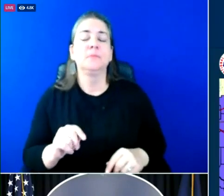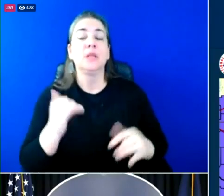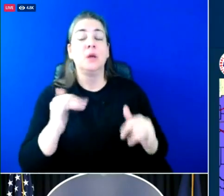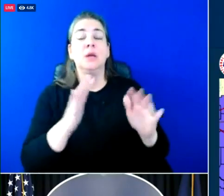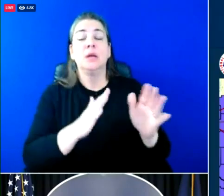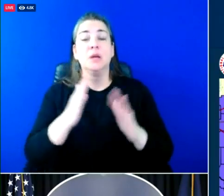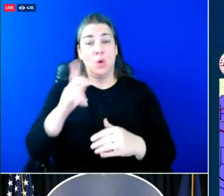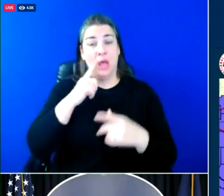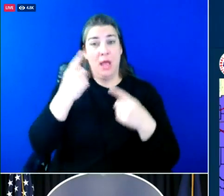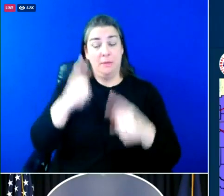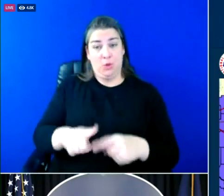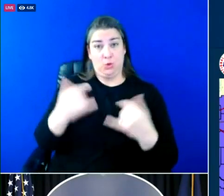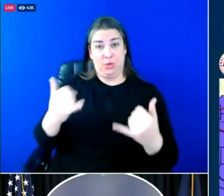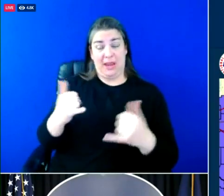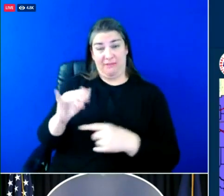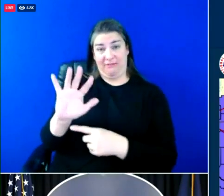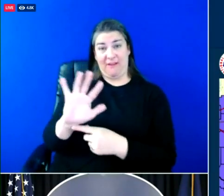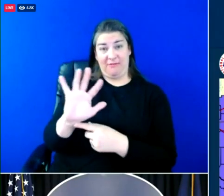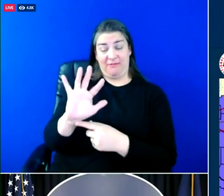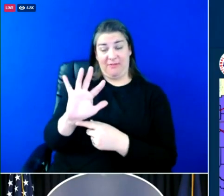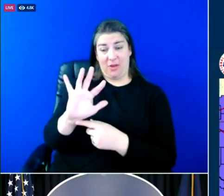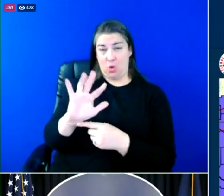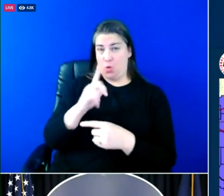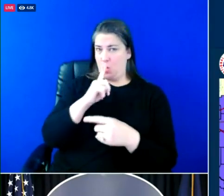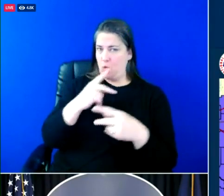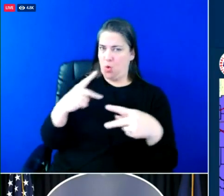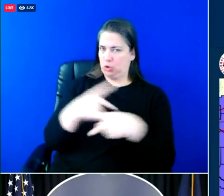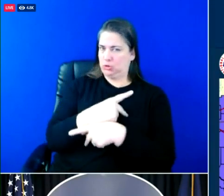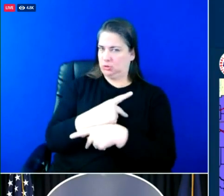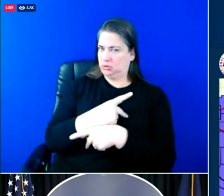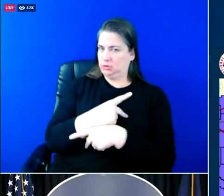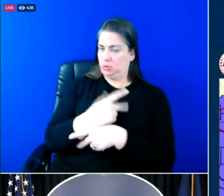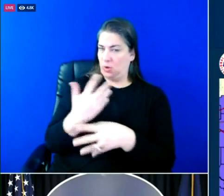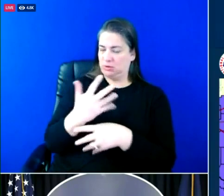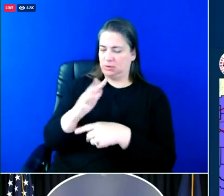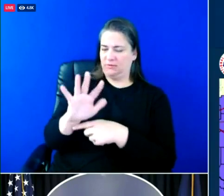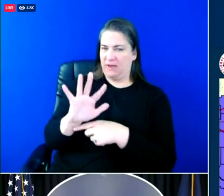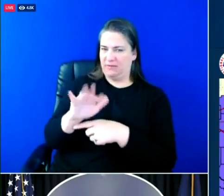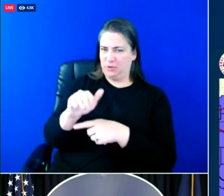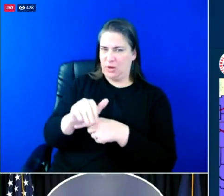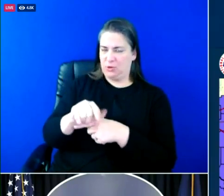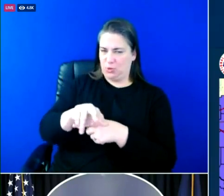today through 3 a.m. On Thursday. The roadways, they're going to be